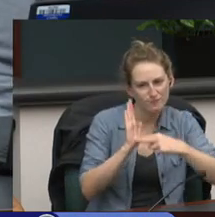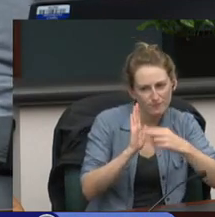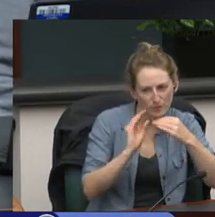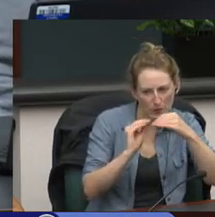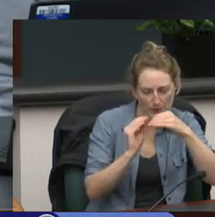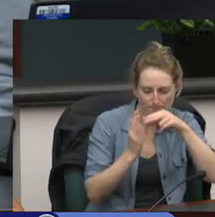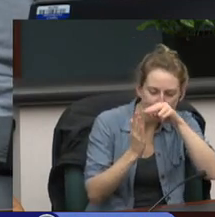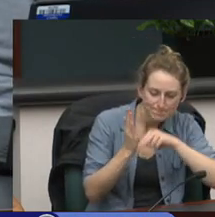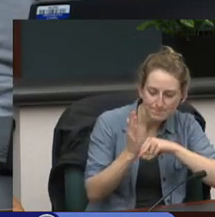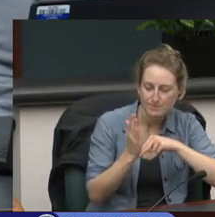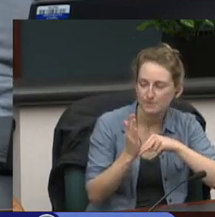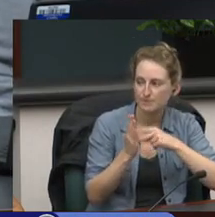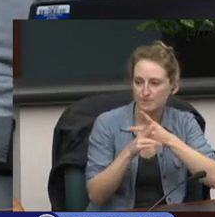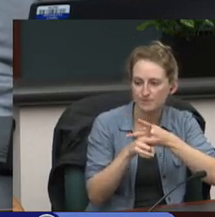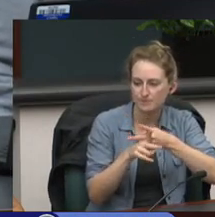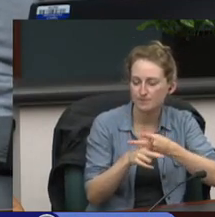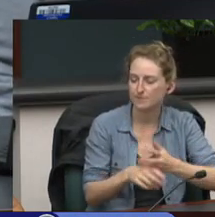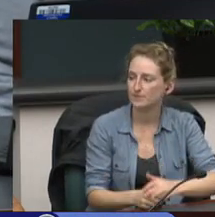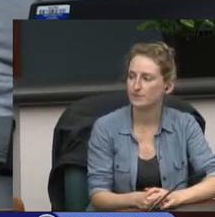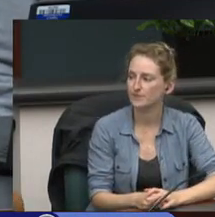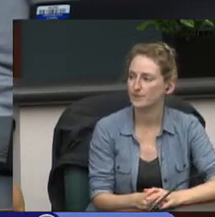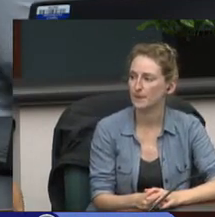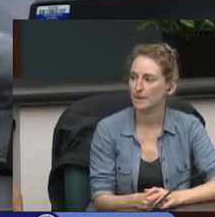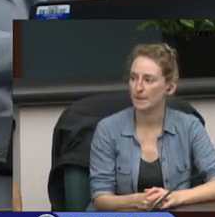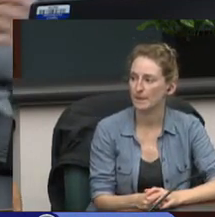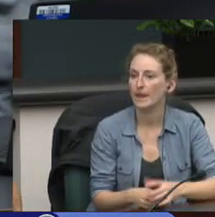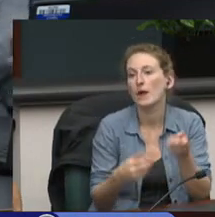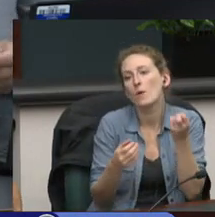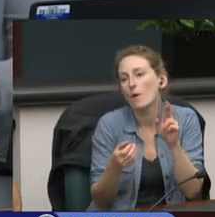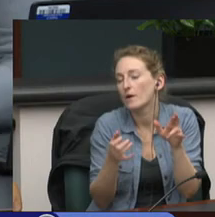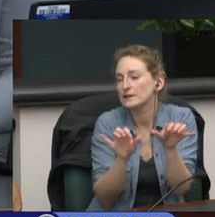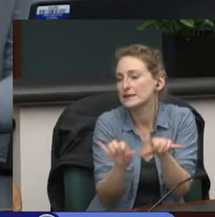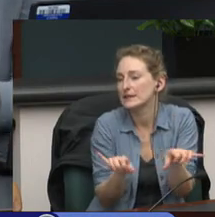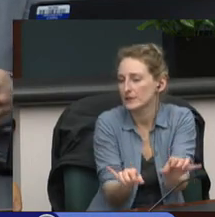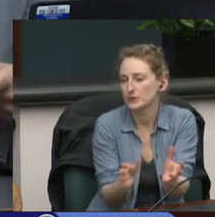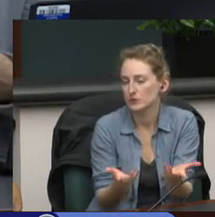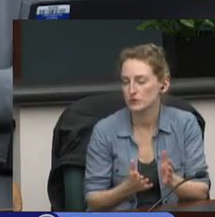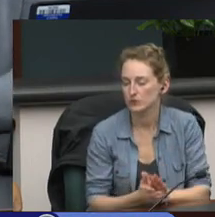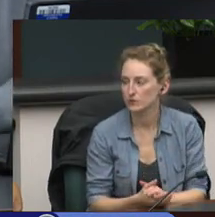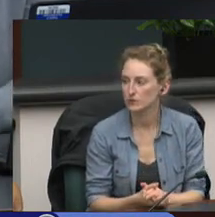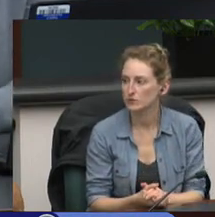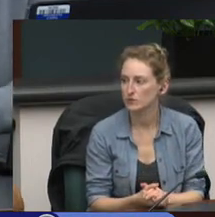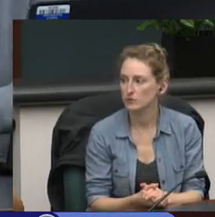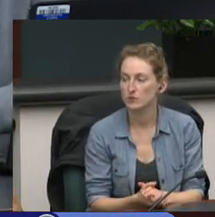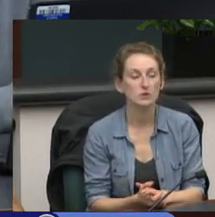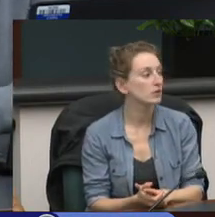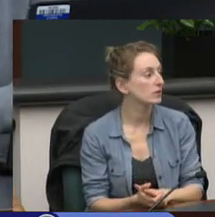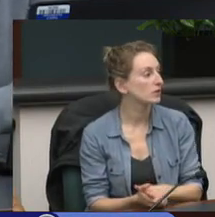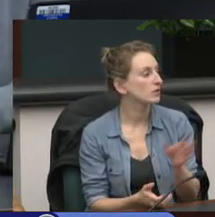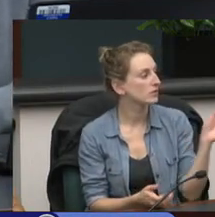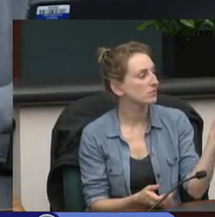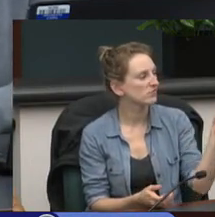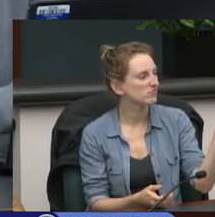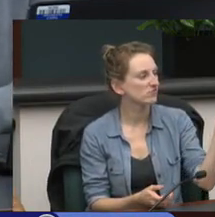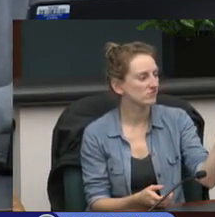requirements or standards yeah so that is that's a carryover from our existing